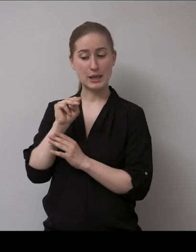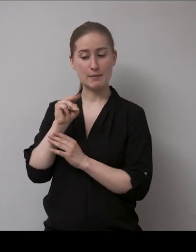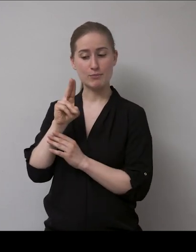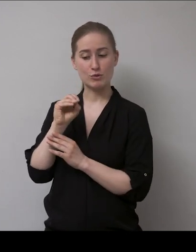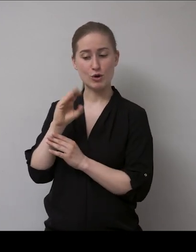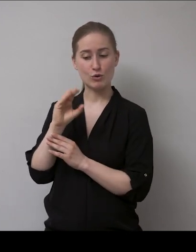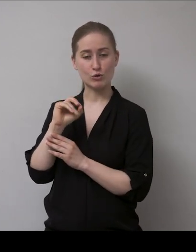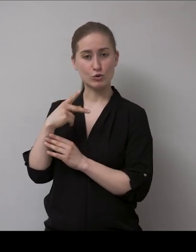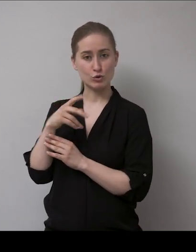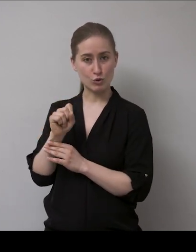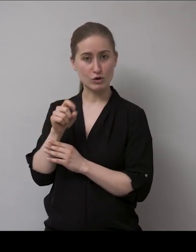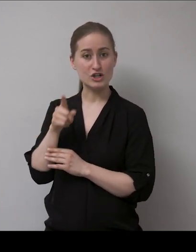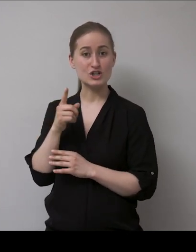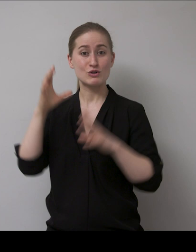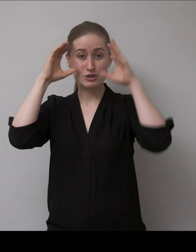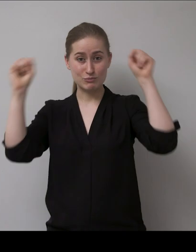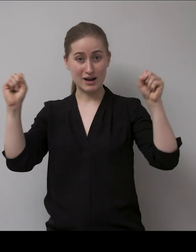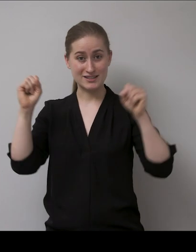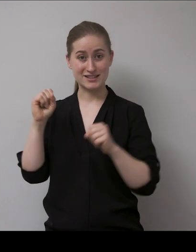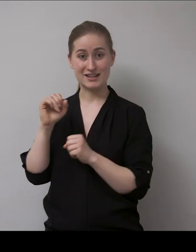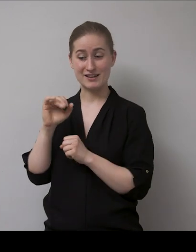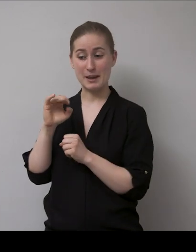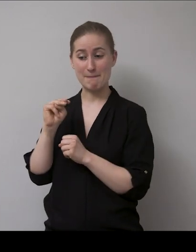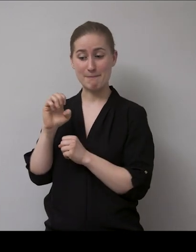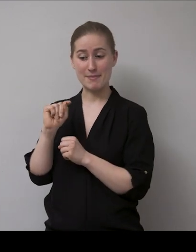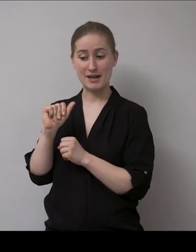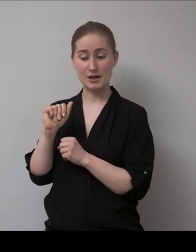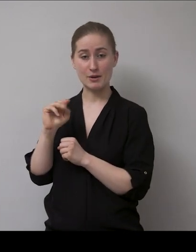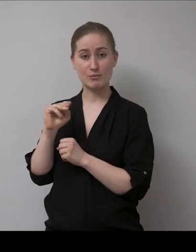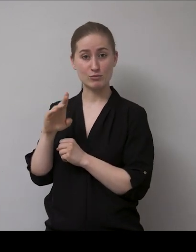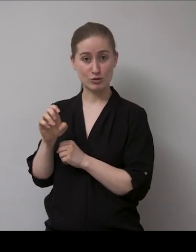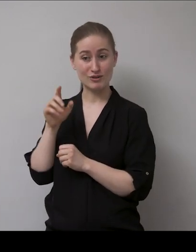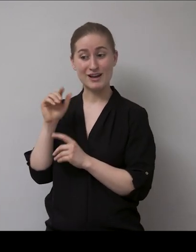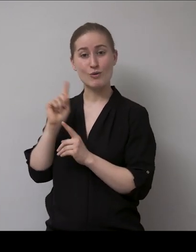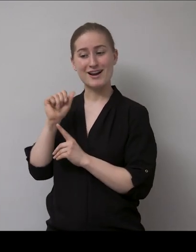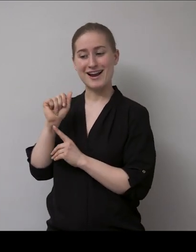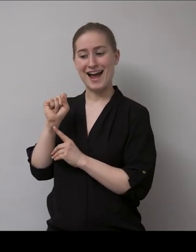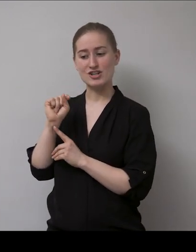she was president of MedImmune, AstraZeneca's global biologics research and development unit.